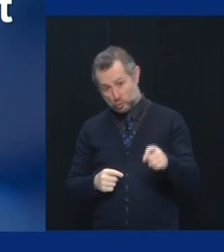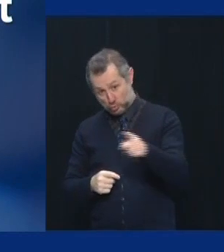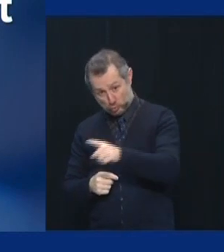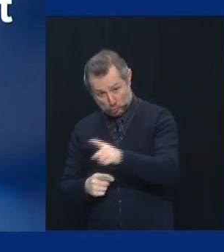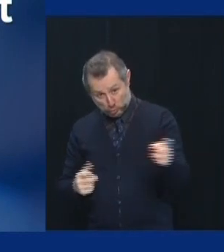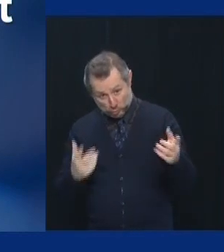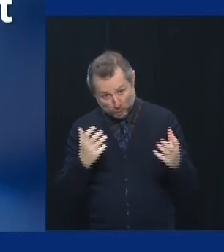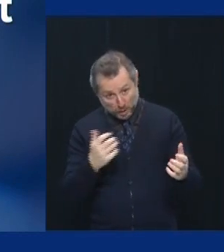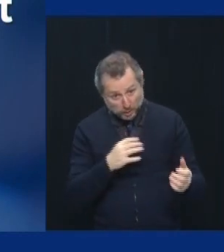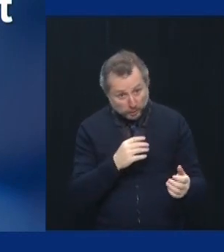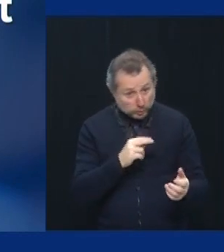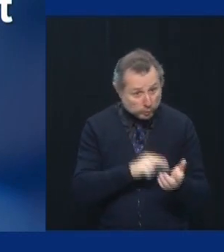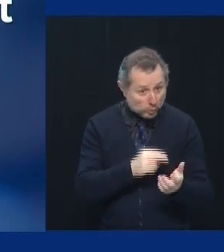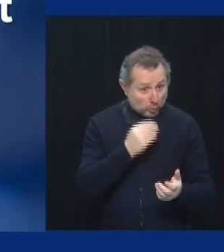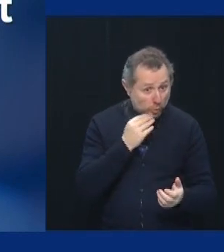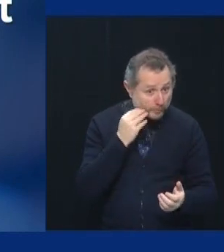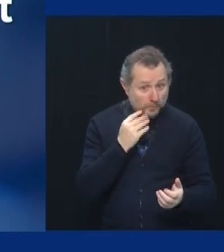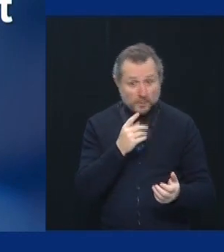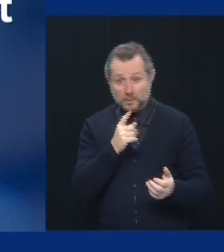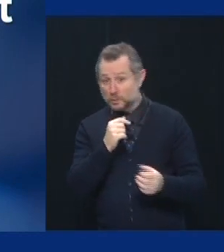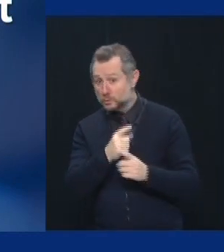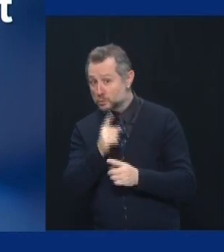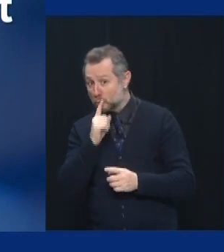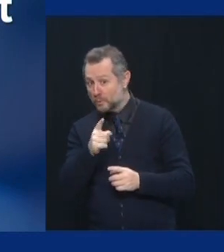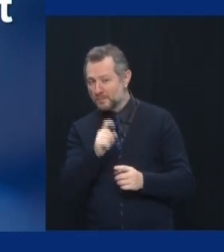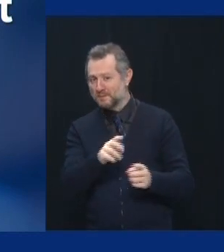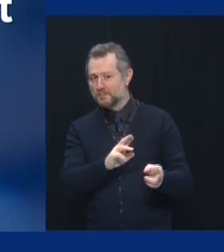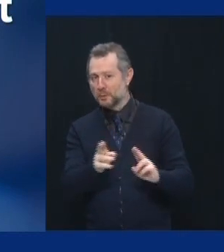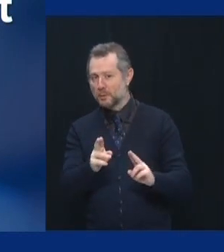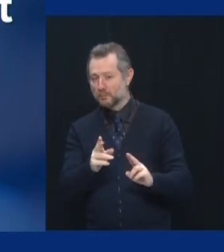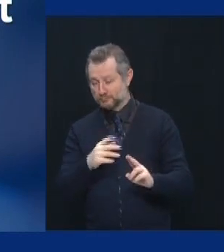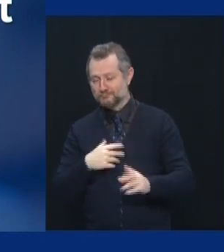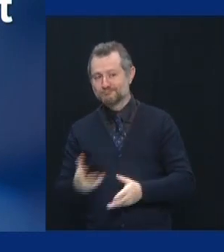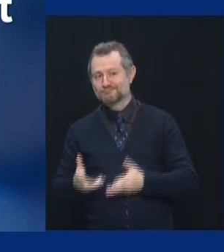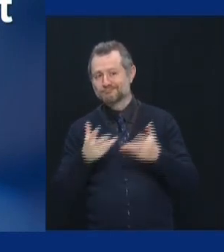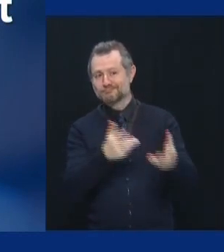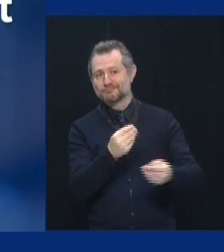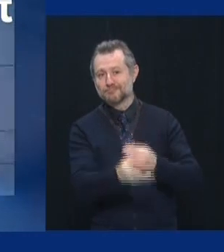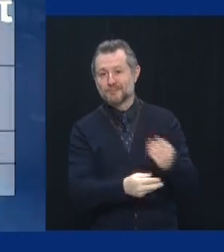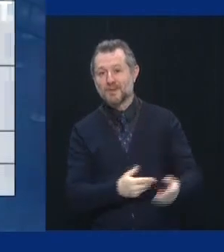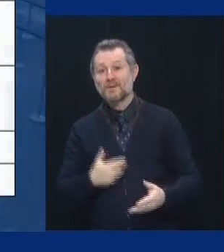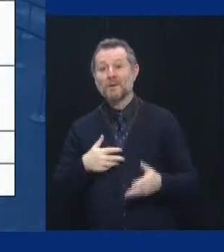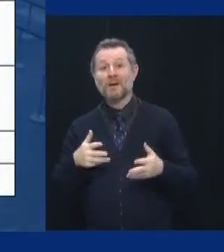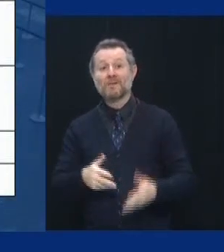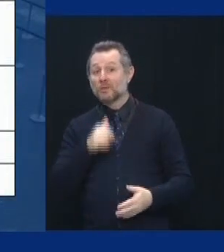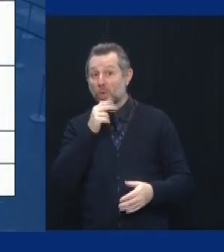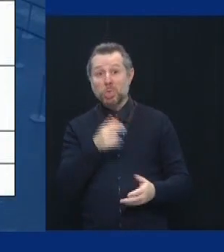STATE PROGRAM.Jç. BUT WE'LL MAKE SURE THAT THE RESIDENTS WANT TO TAKE IT.